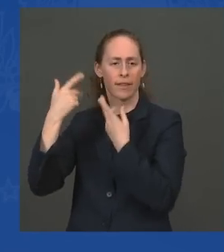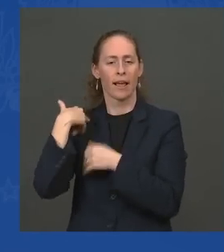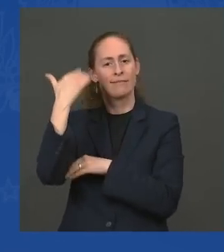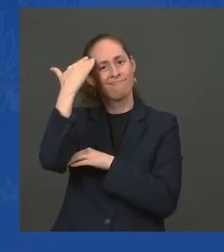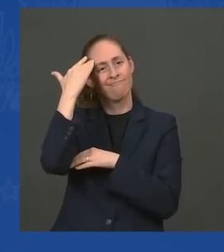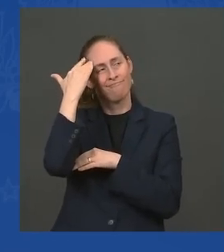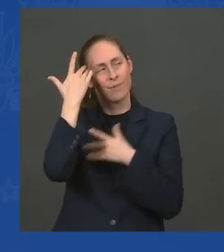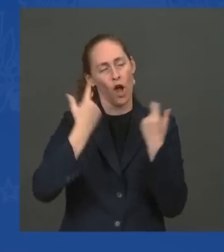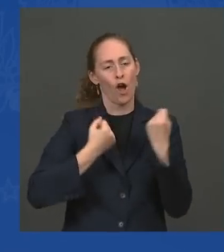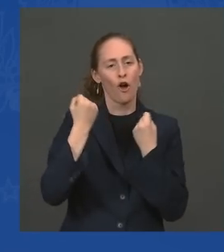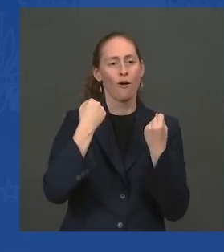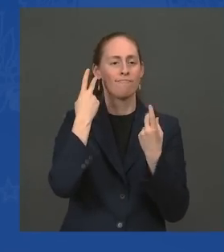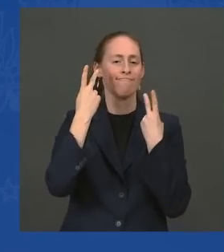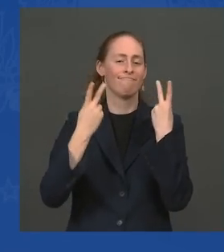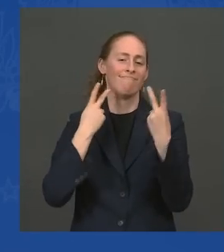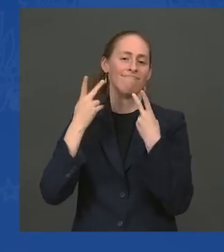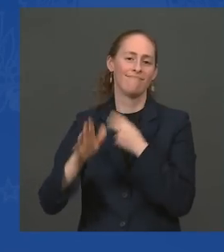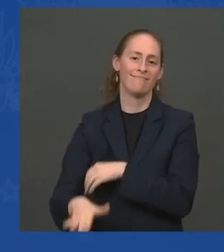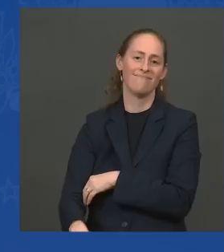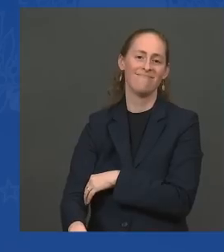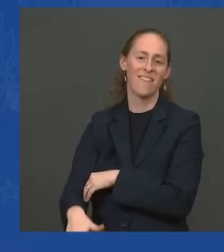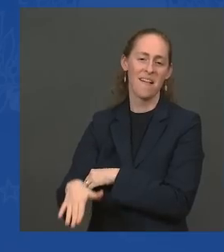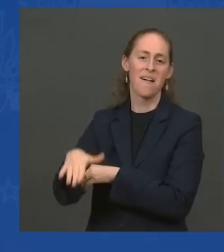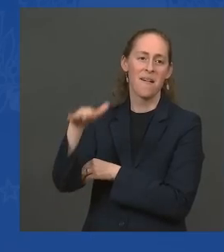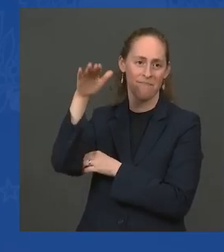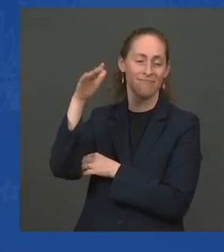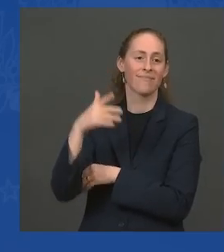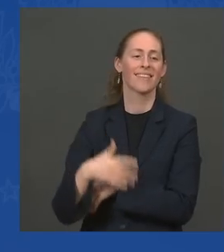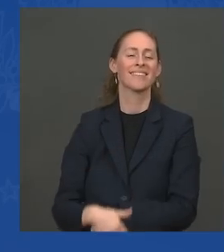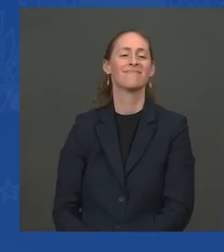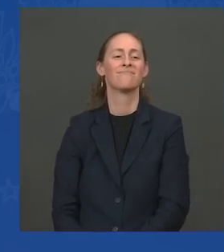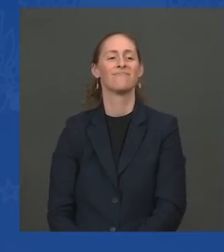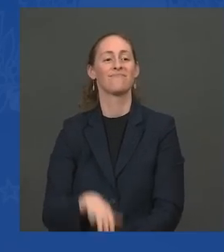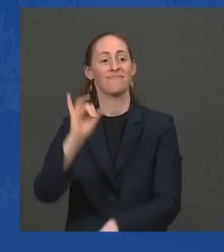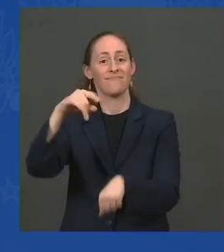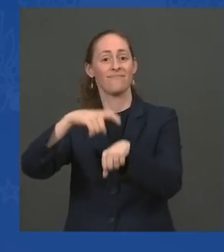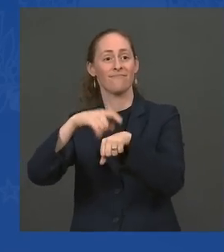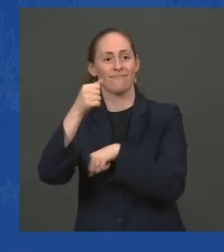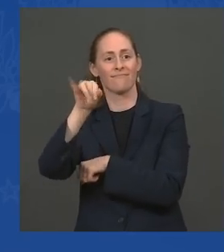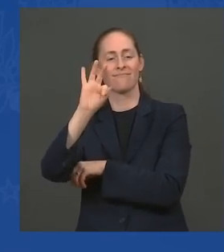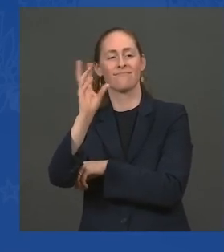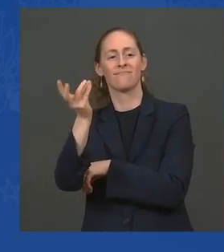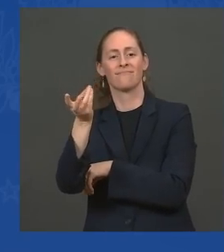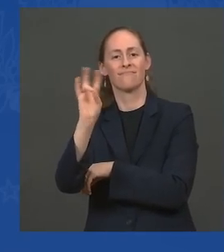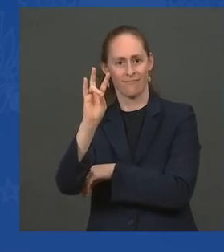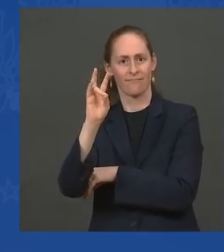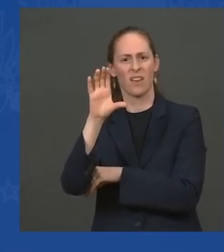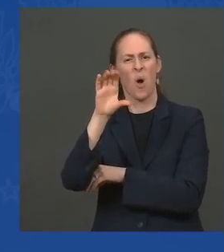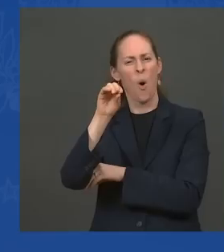And I have a 1967 Corvette that I got as a wedding gift when my deceased wife and I got married.